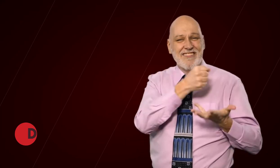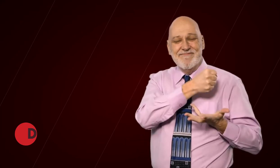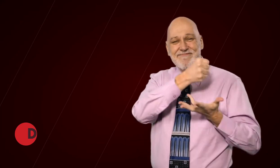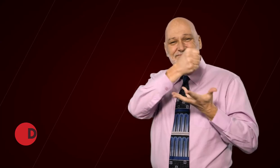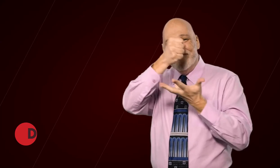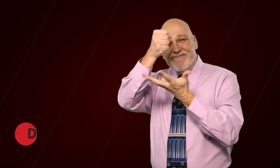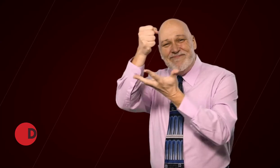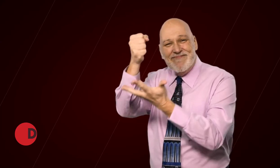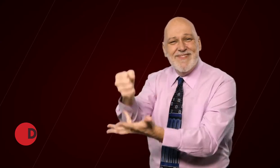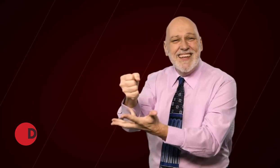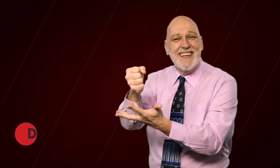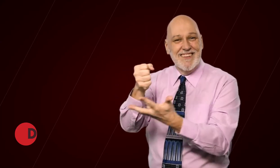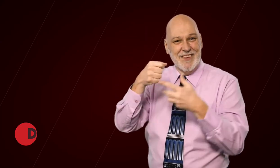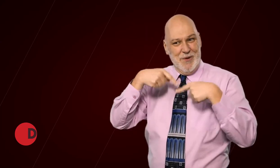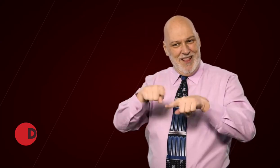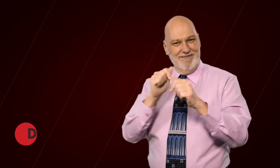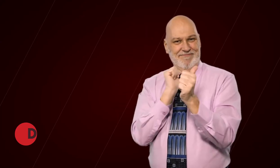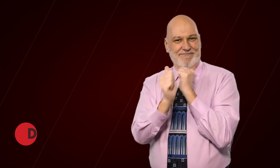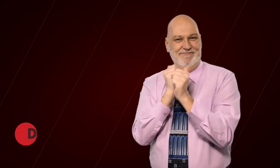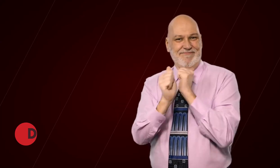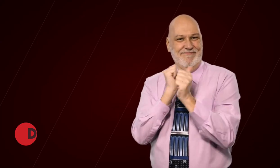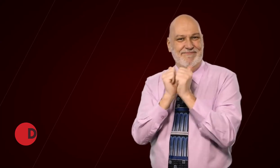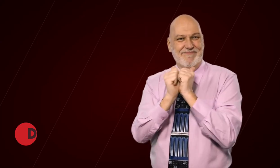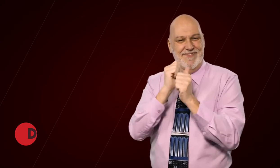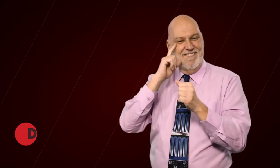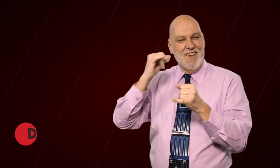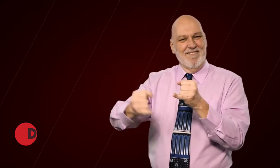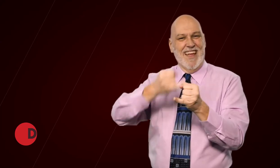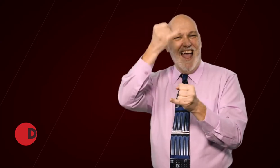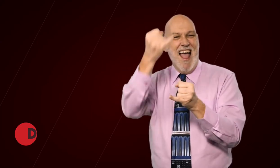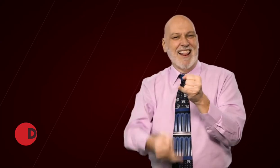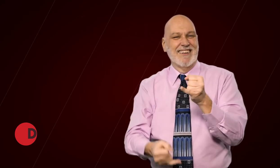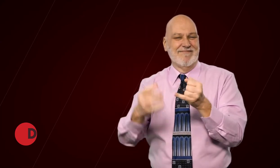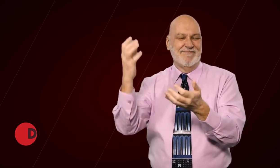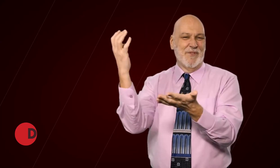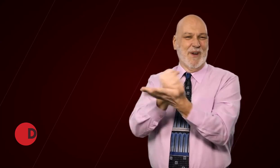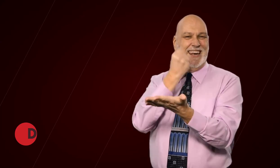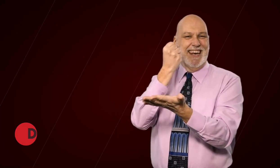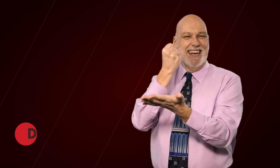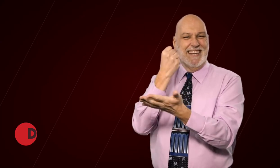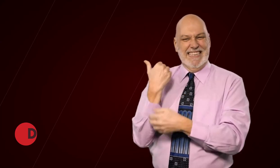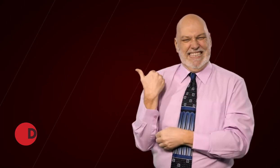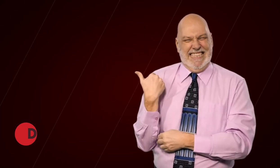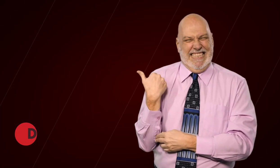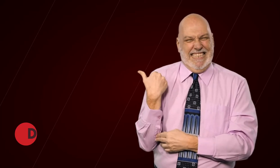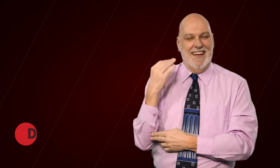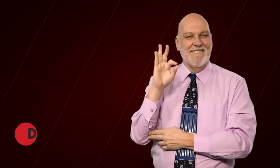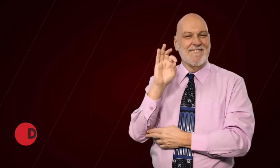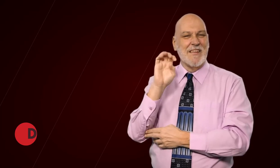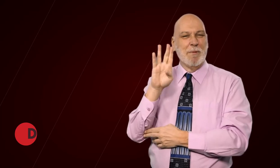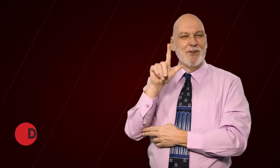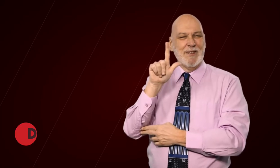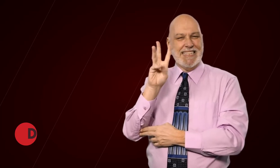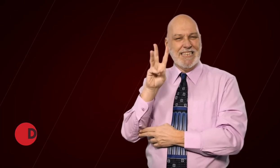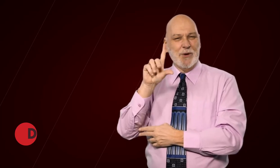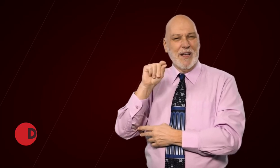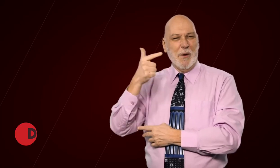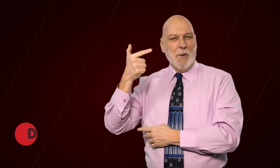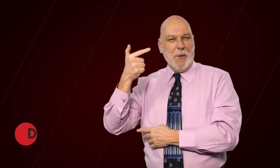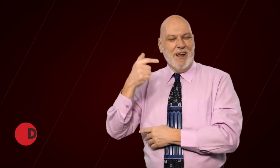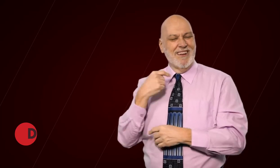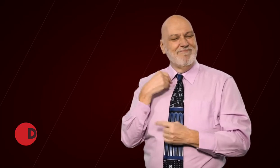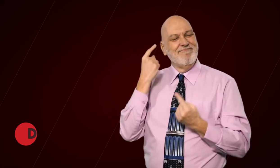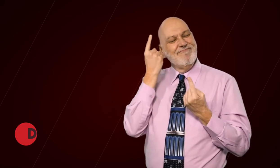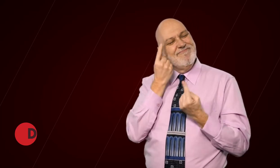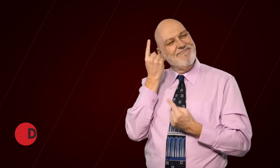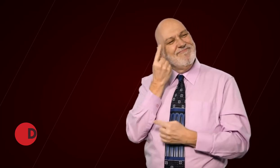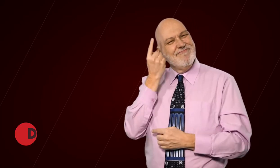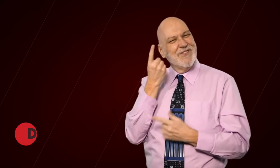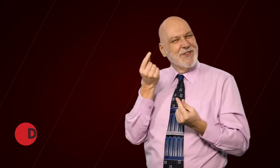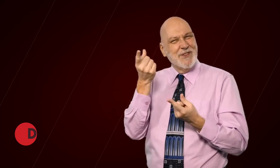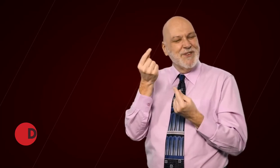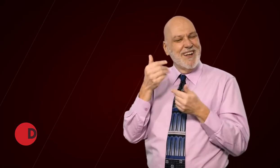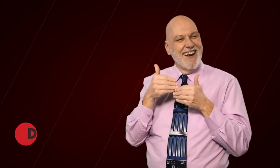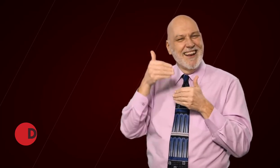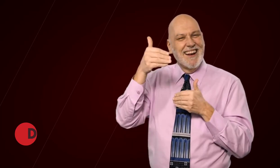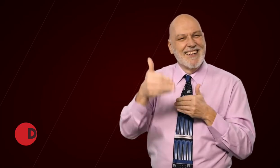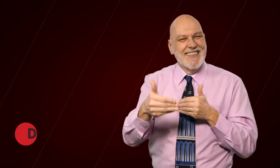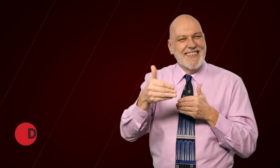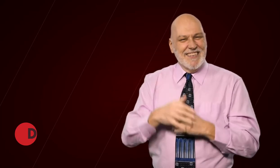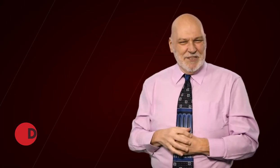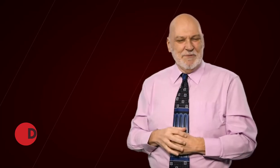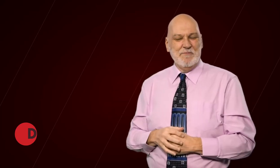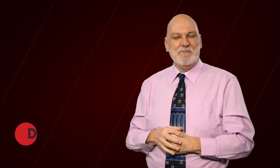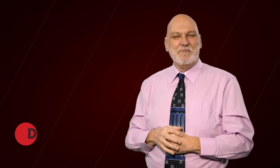the final competition on February 26, 2021!